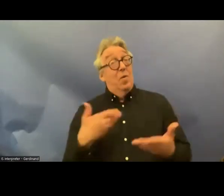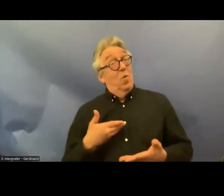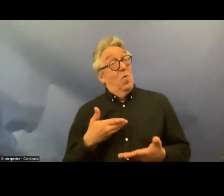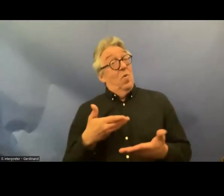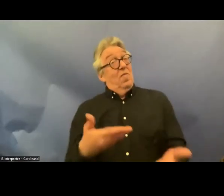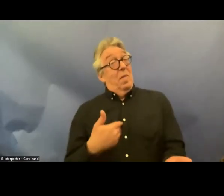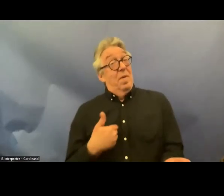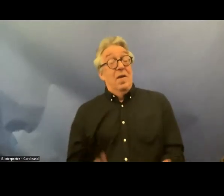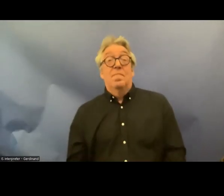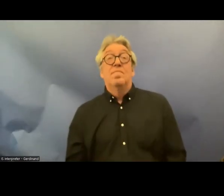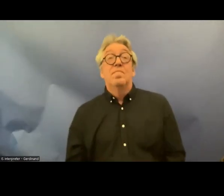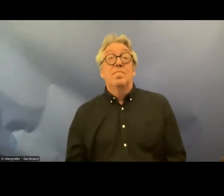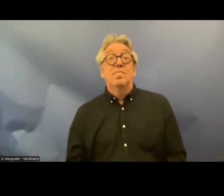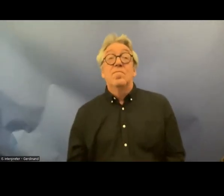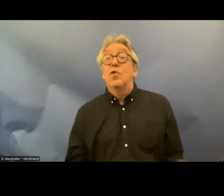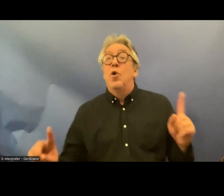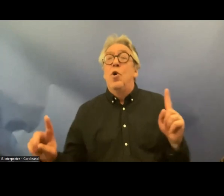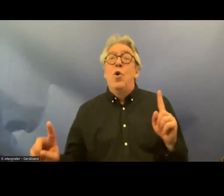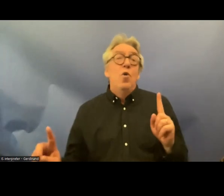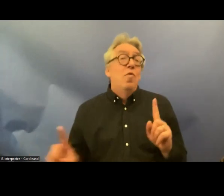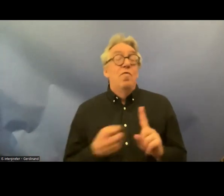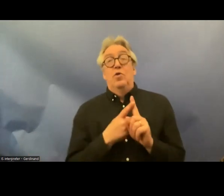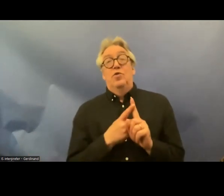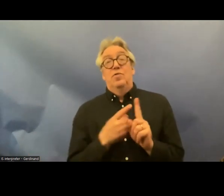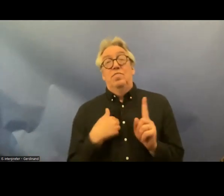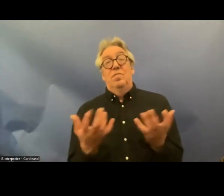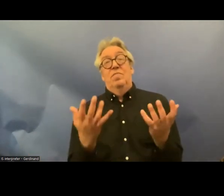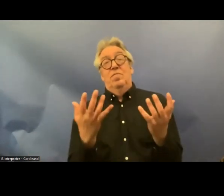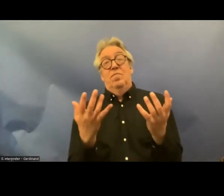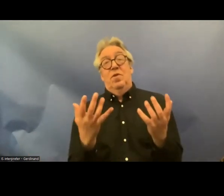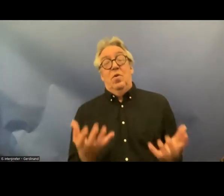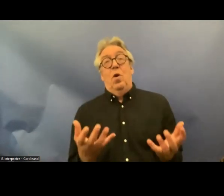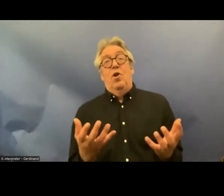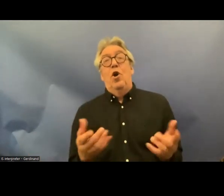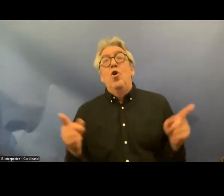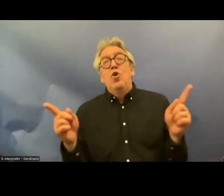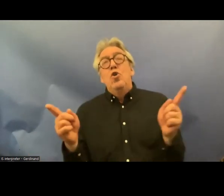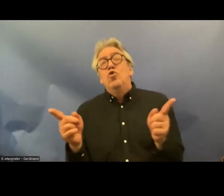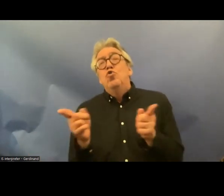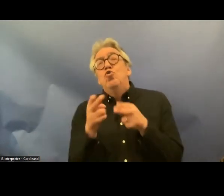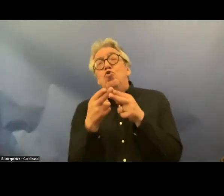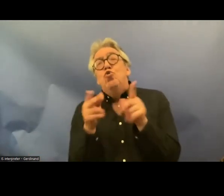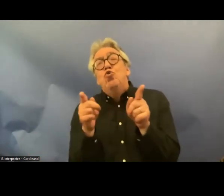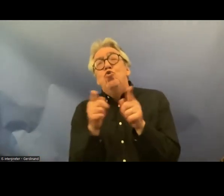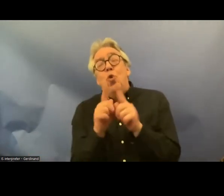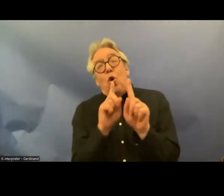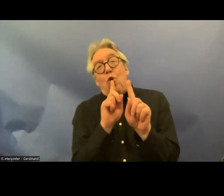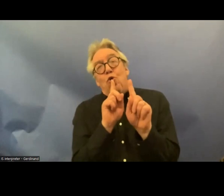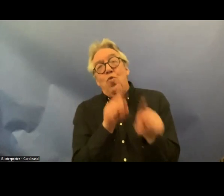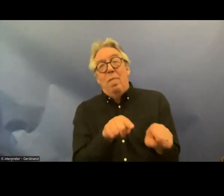at the outset I would like uh to give a quick reply uh to to some statements by